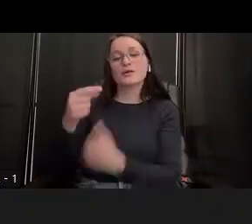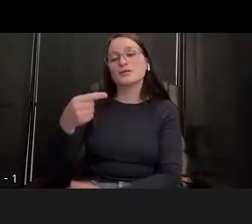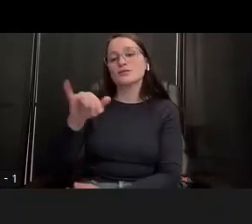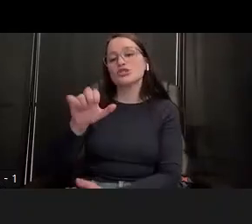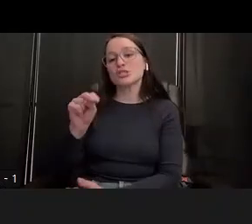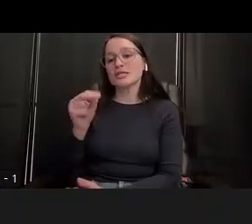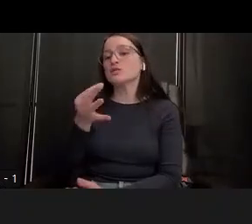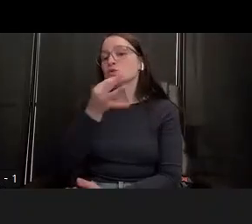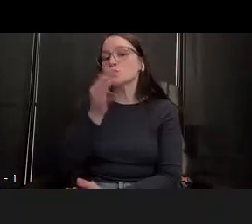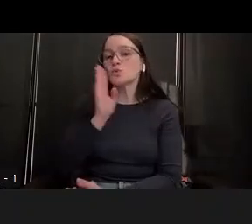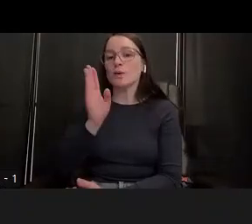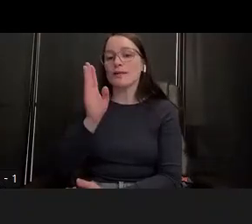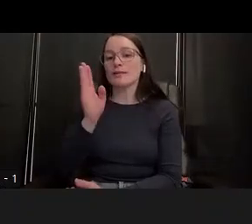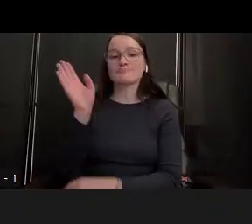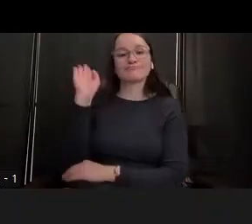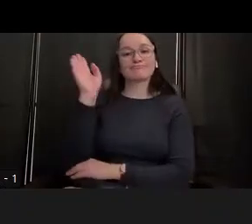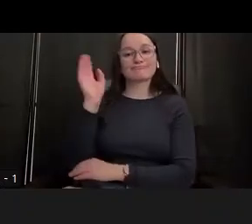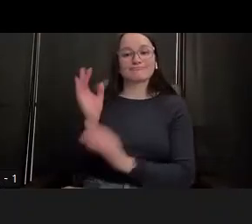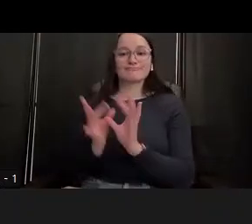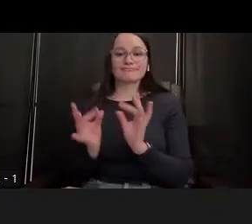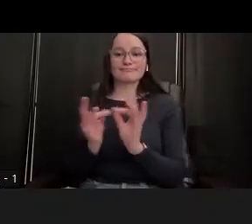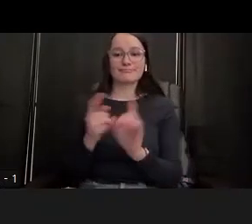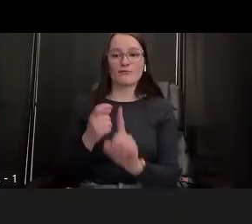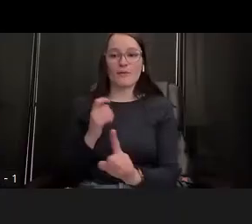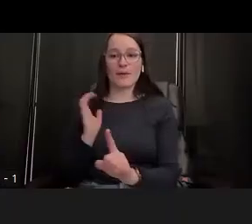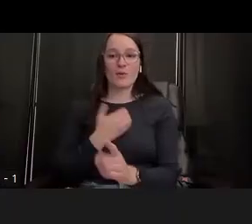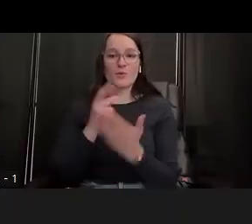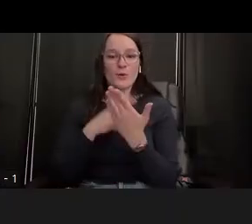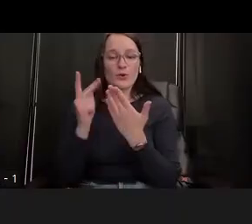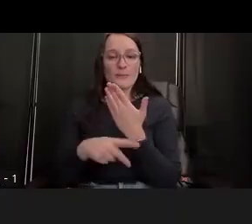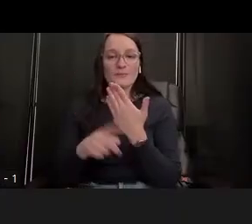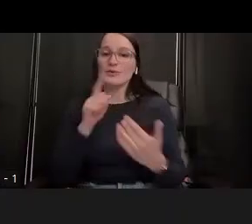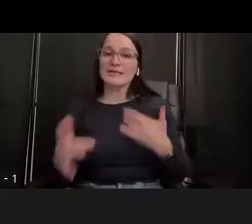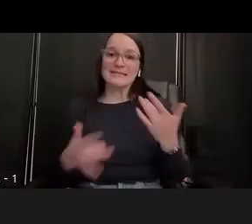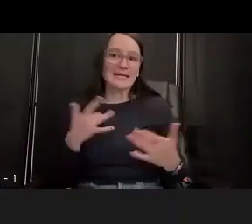with you. Um and it really is exciting to see how it's grown and Susan touched a lot on that origin